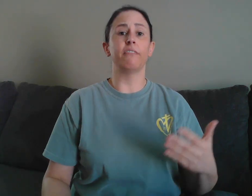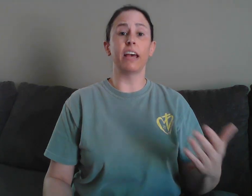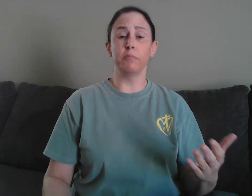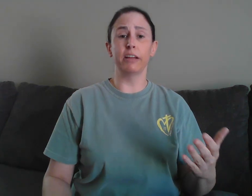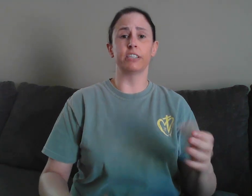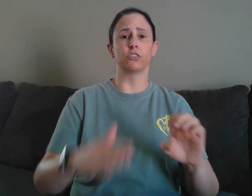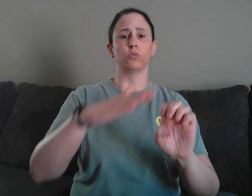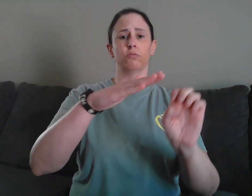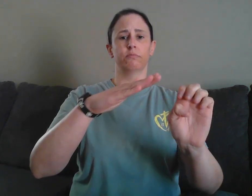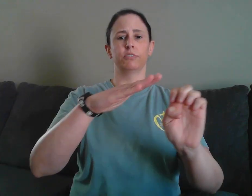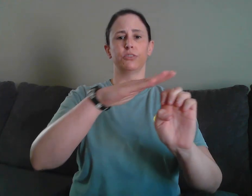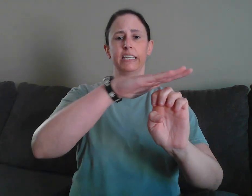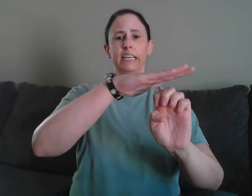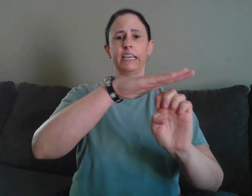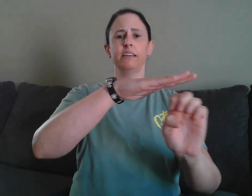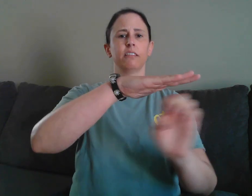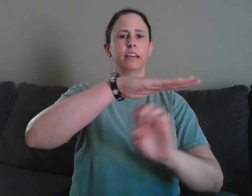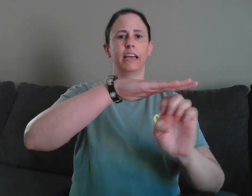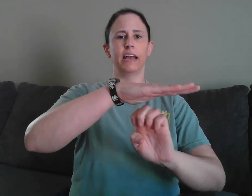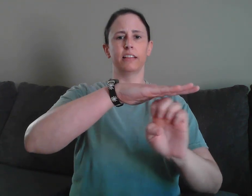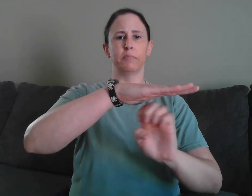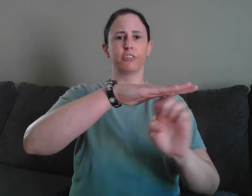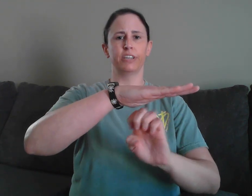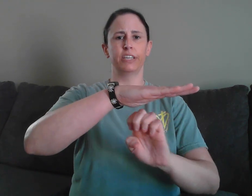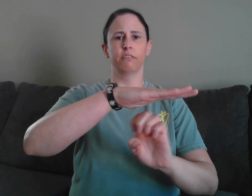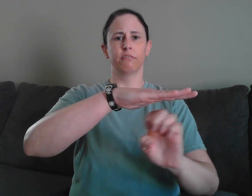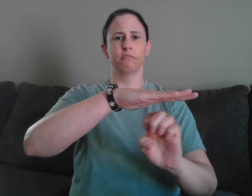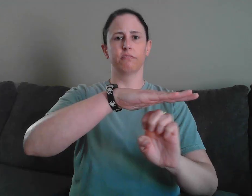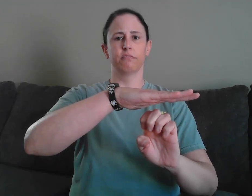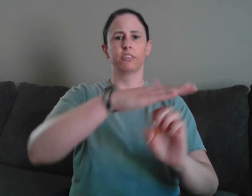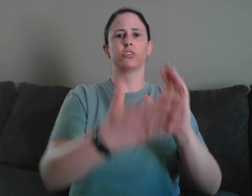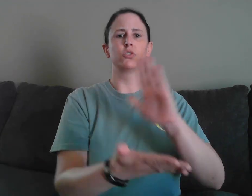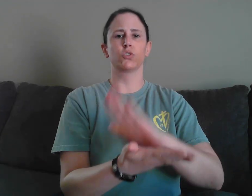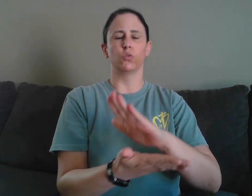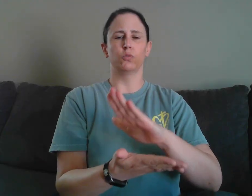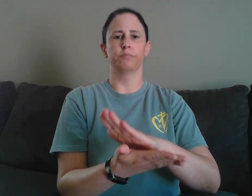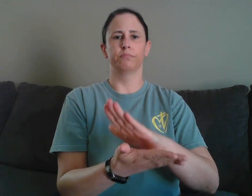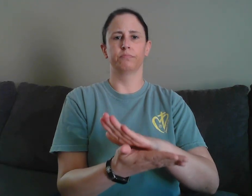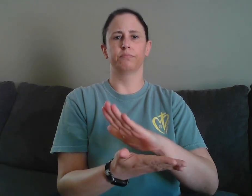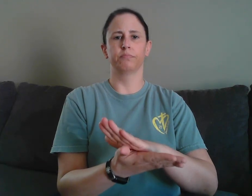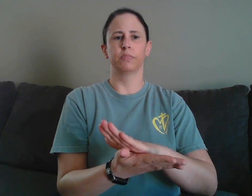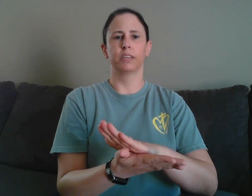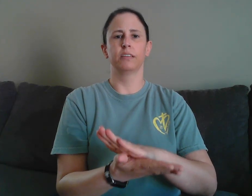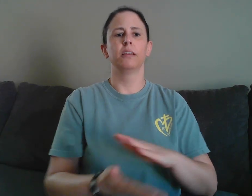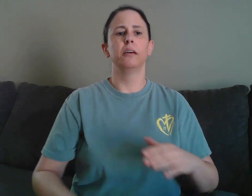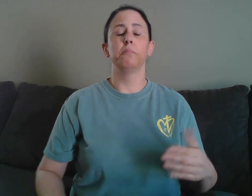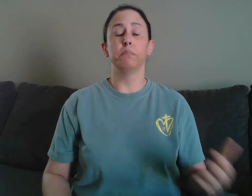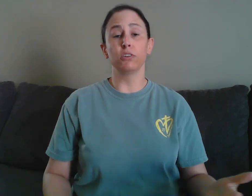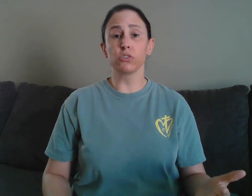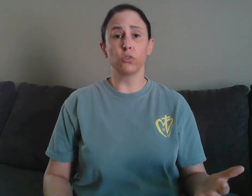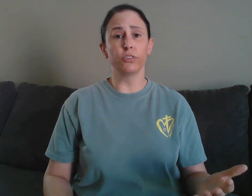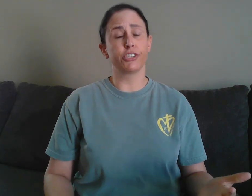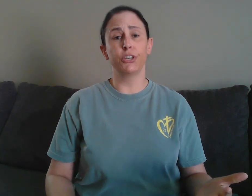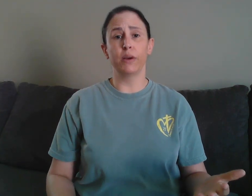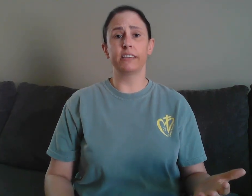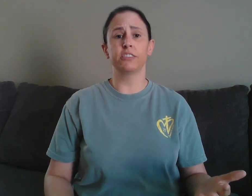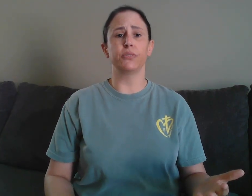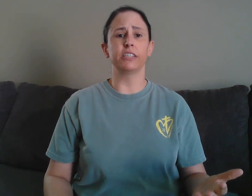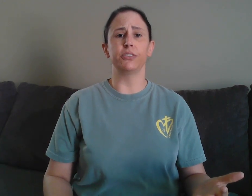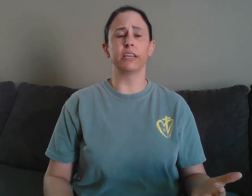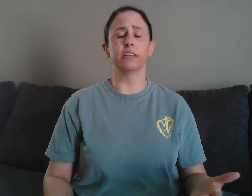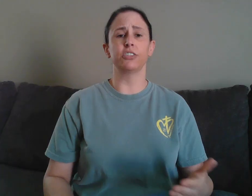have elementary school. Do an e elementary school. Middle school. There's two ways you can do this.